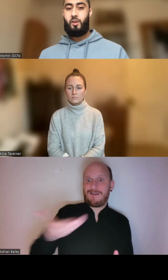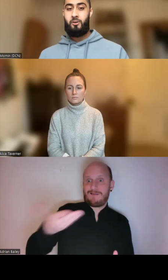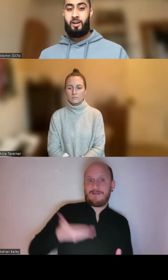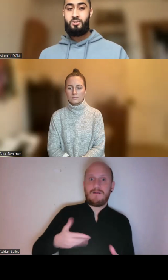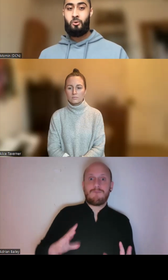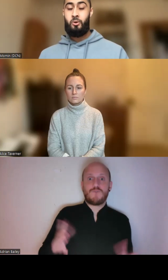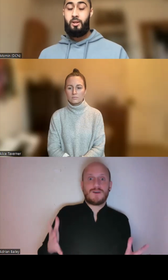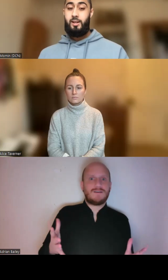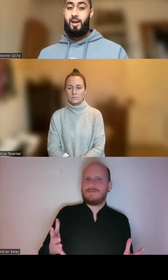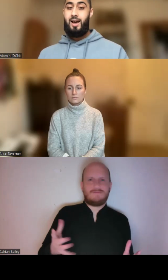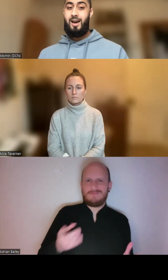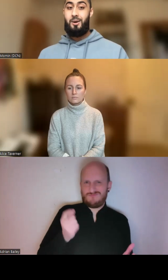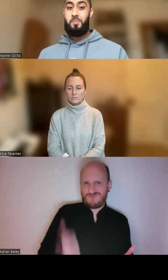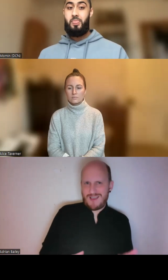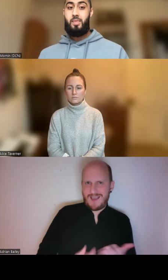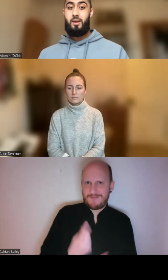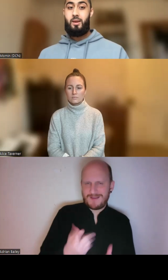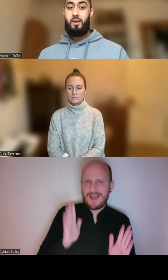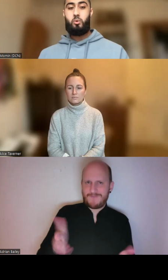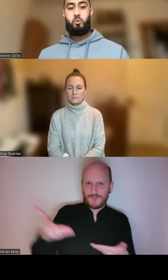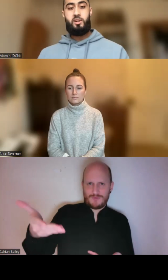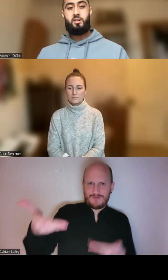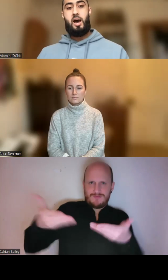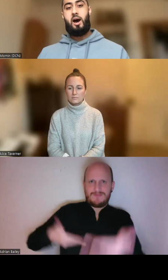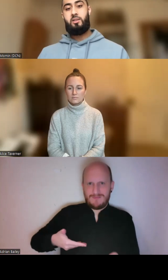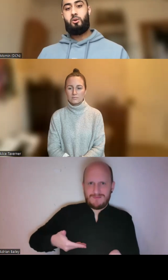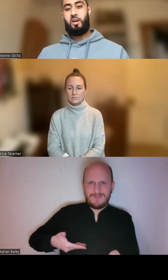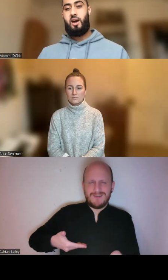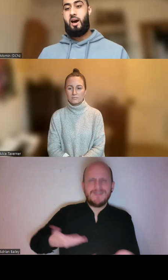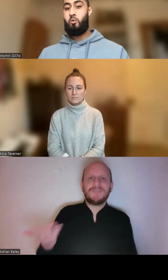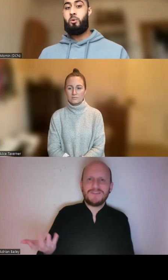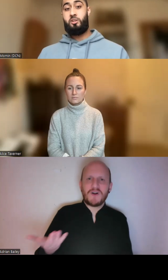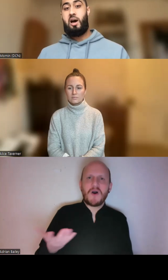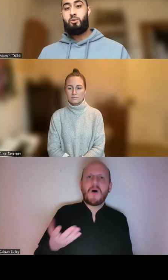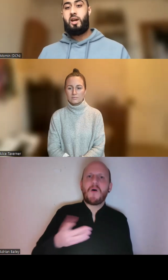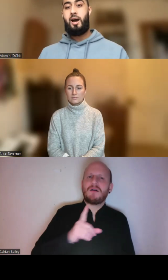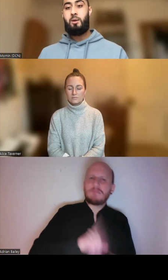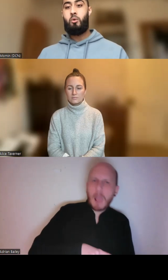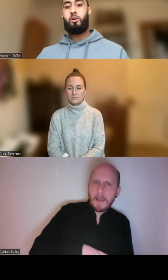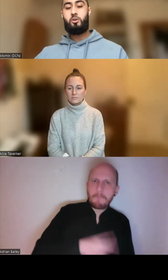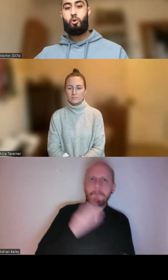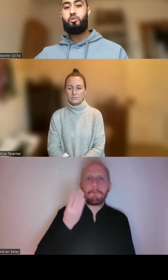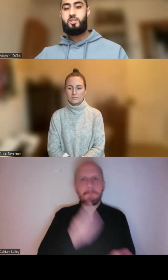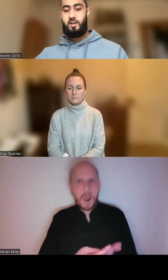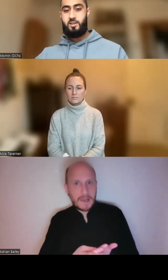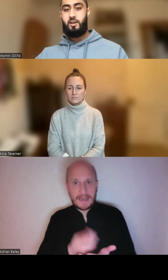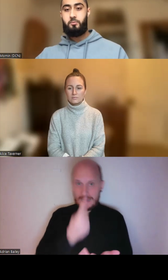All right. We need to either look at time or money. How much time or money could you set aside?